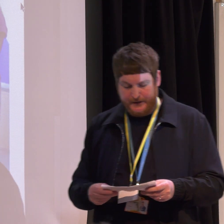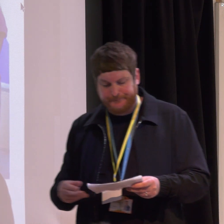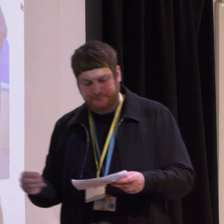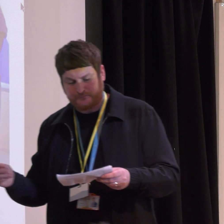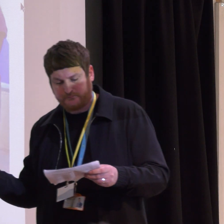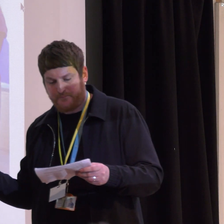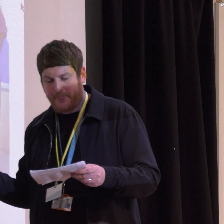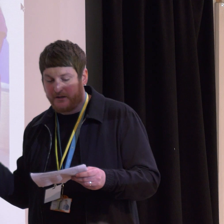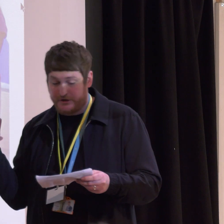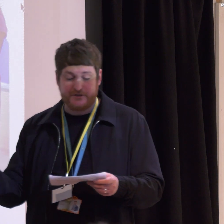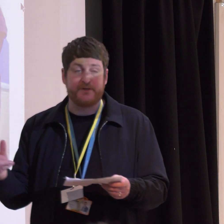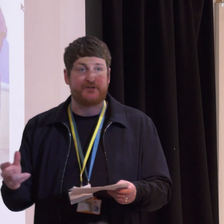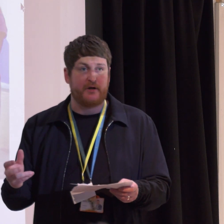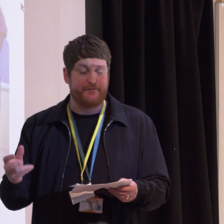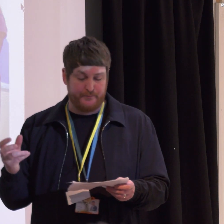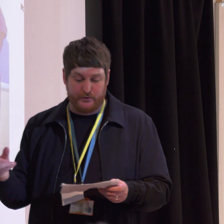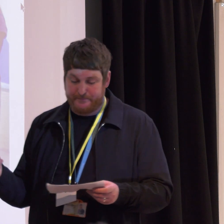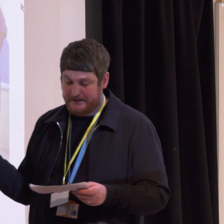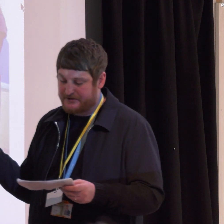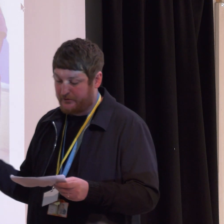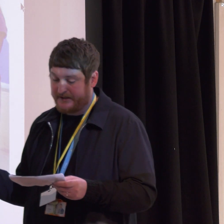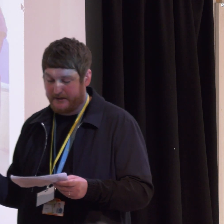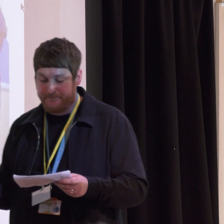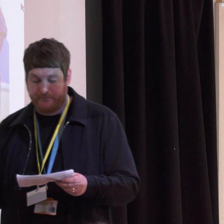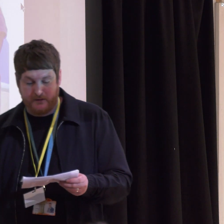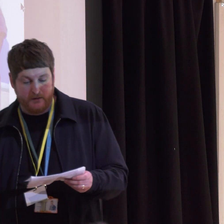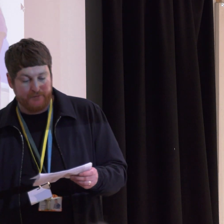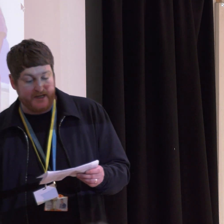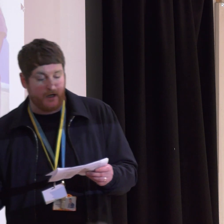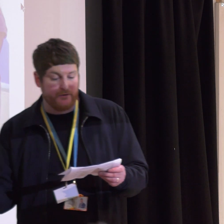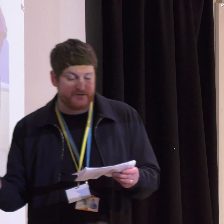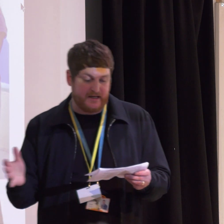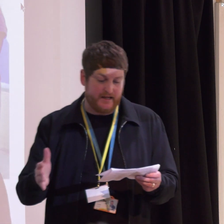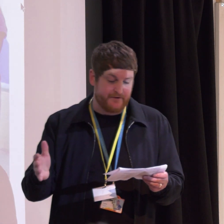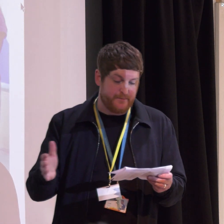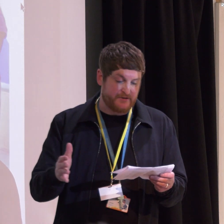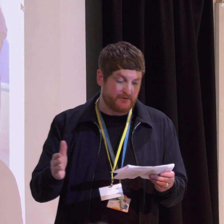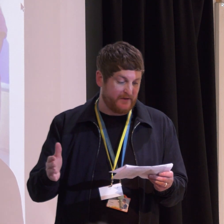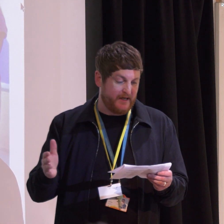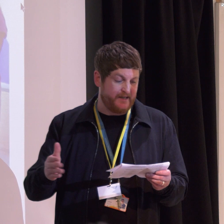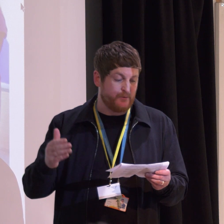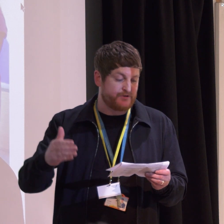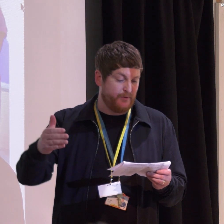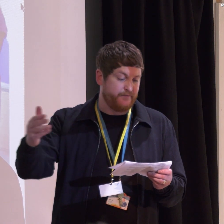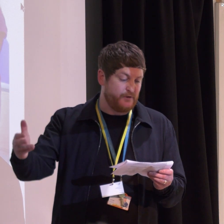So just as we strive for a broad balanced curriculum that includes clear fundamentals for learning that support